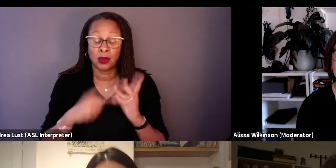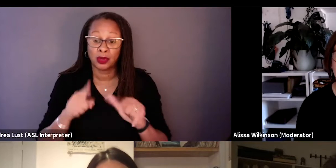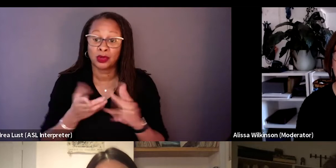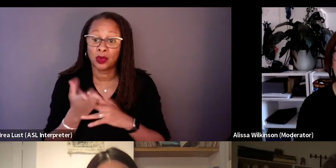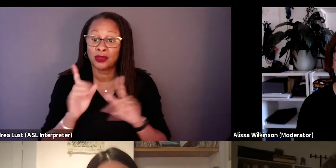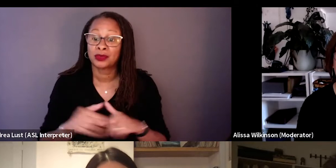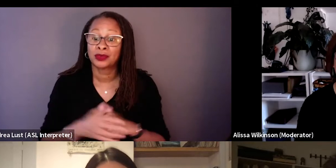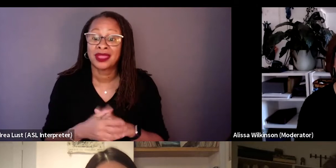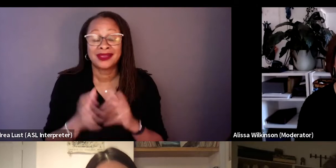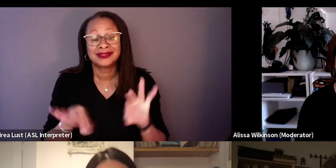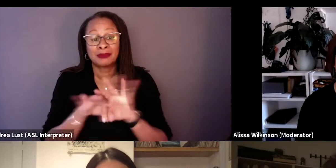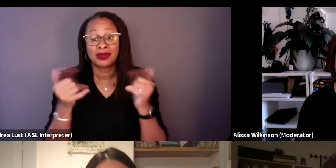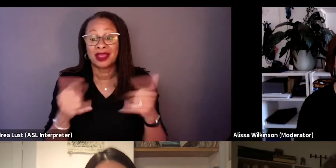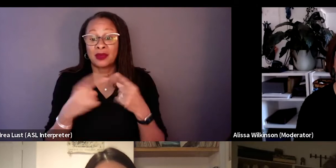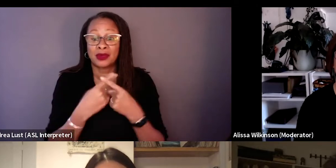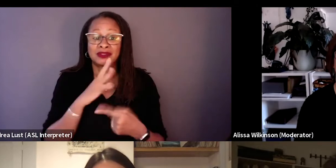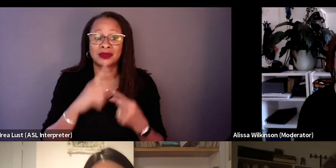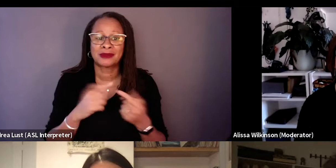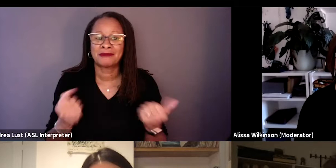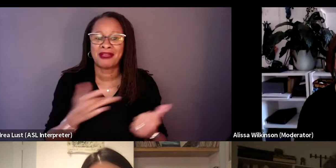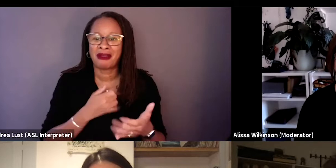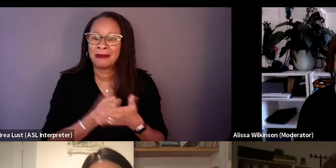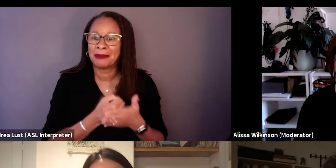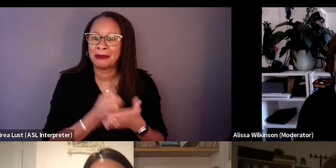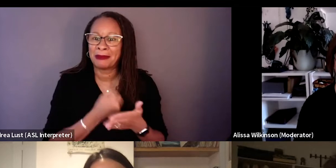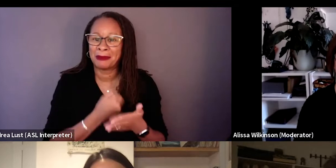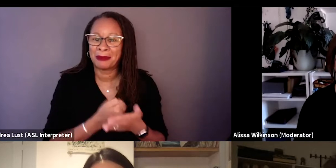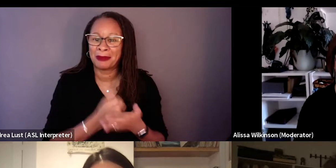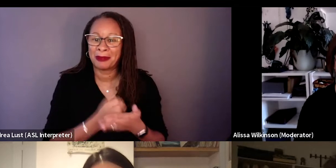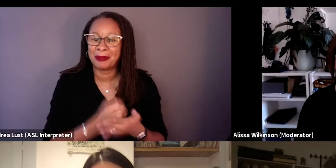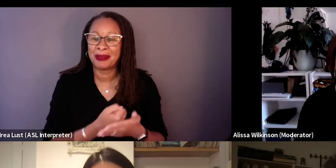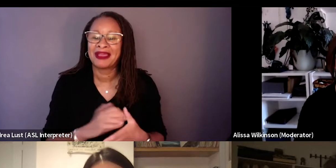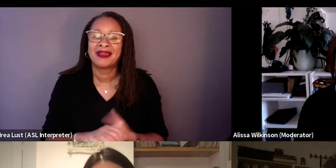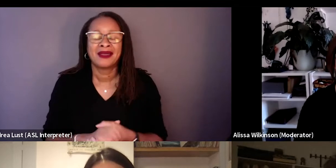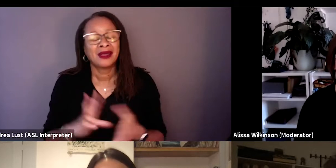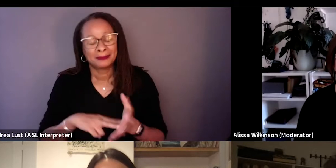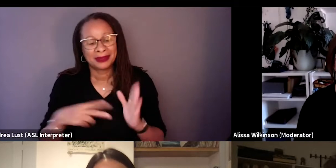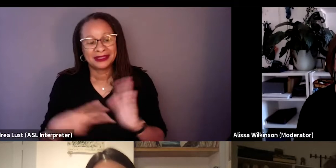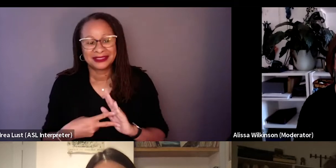Even now when I talk about it, my heart beats faster. It means that if, as a filmmaker